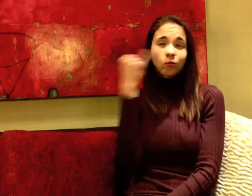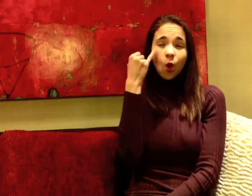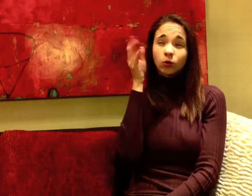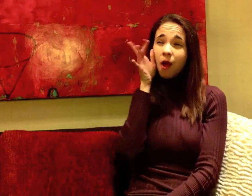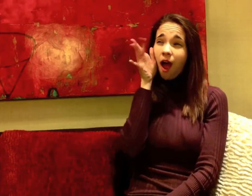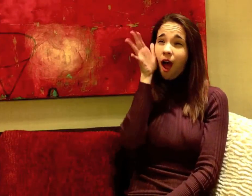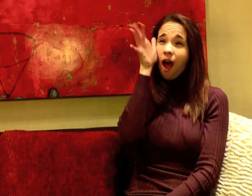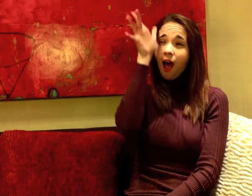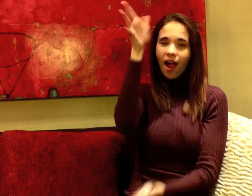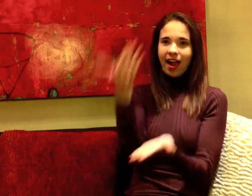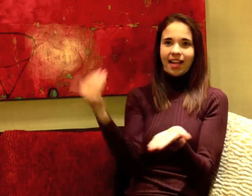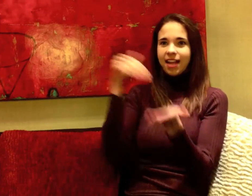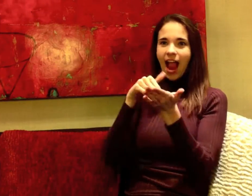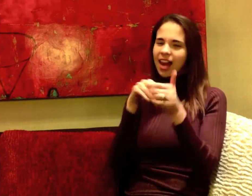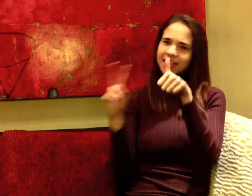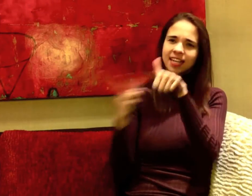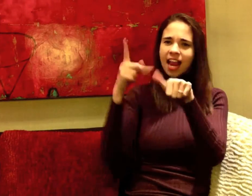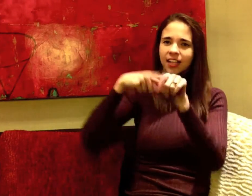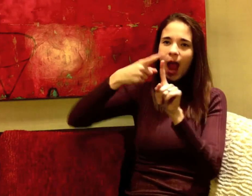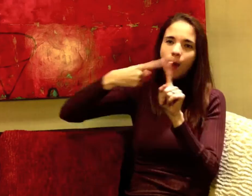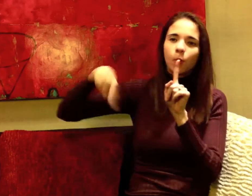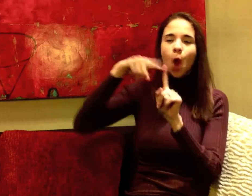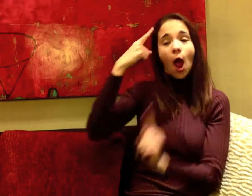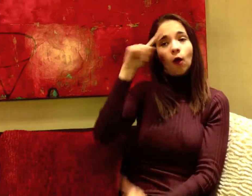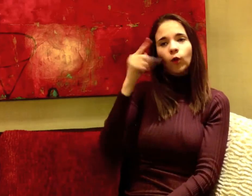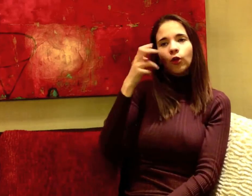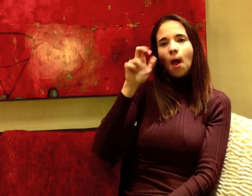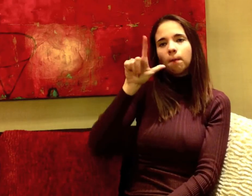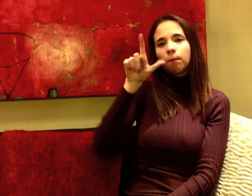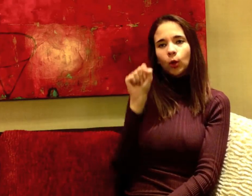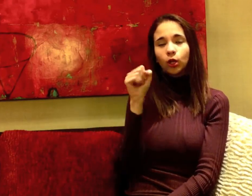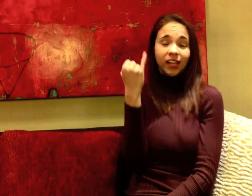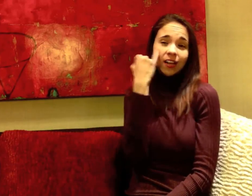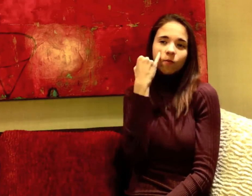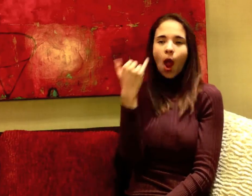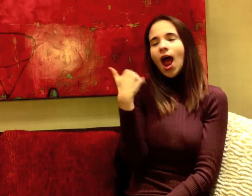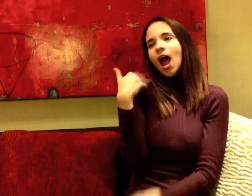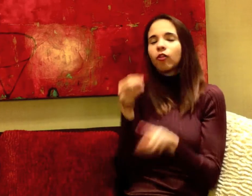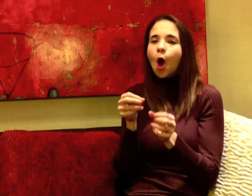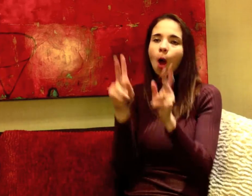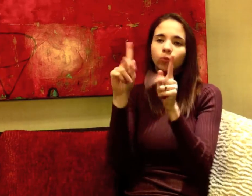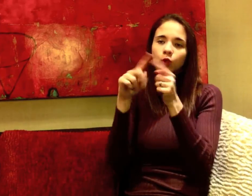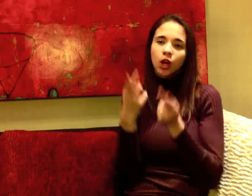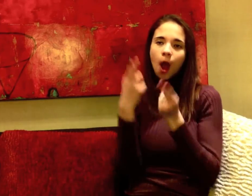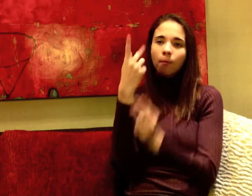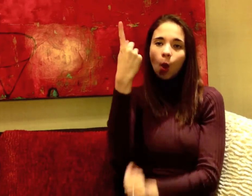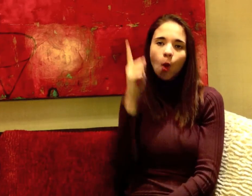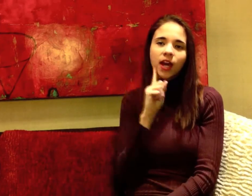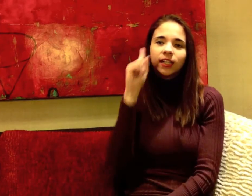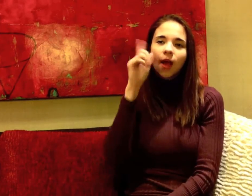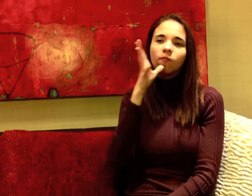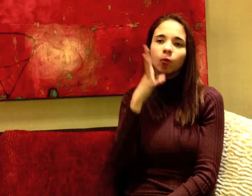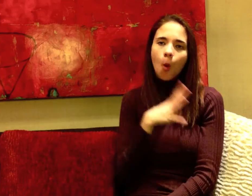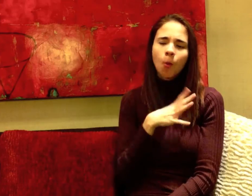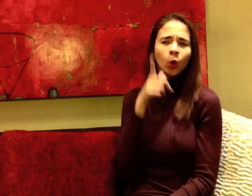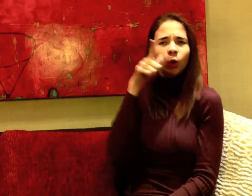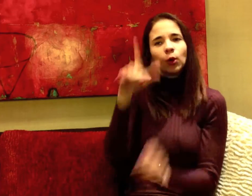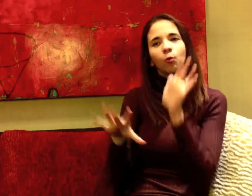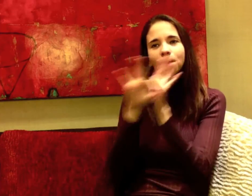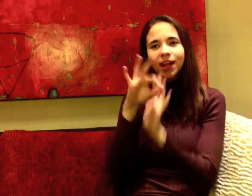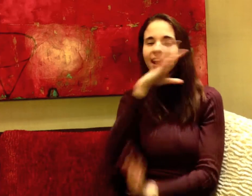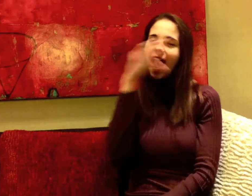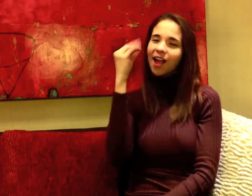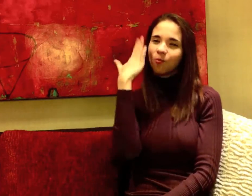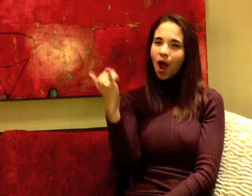Should we do The Pearls again for the second round,who would you nominate and why?